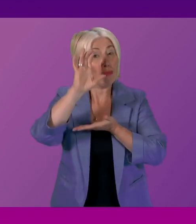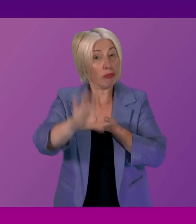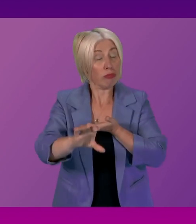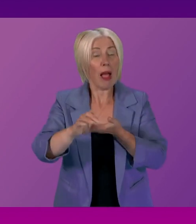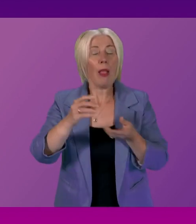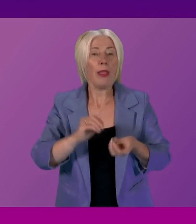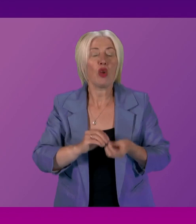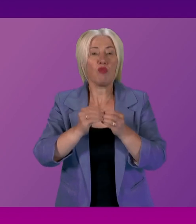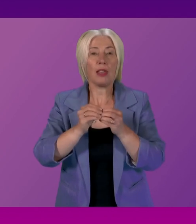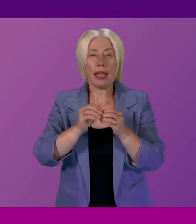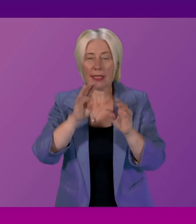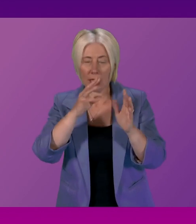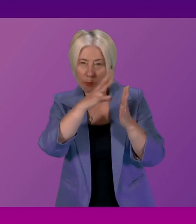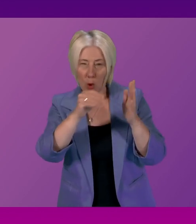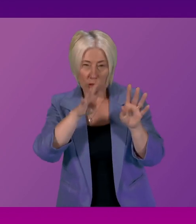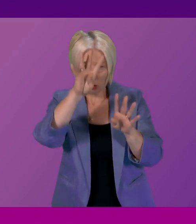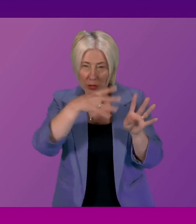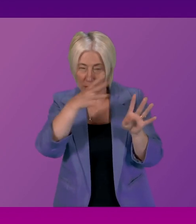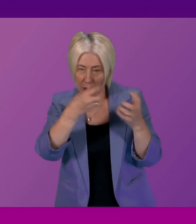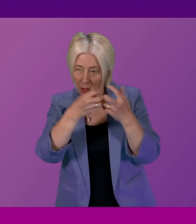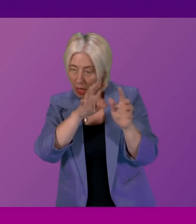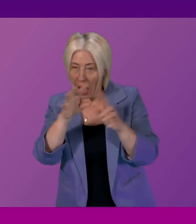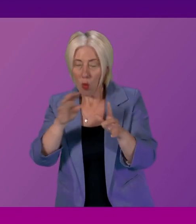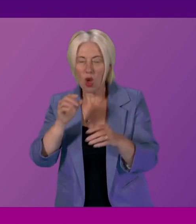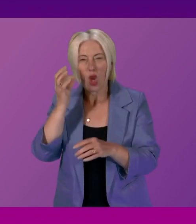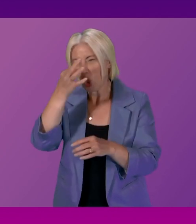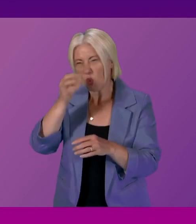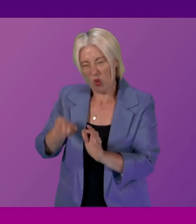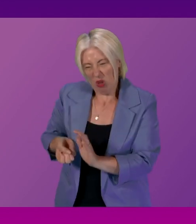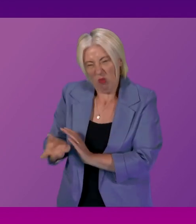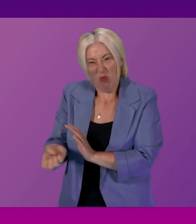developed allows it to understand when combined sewer outflows will spill and under what rain